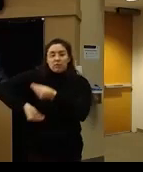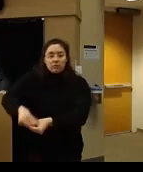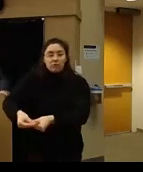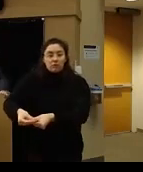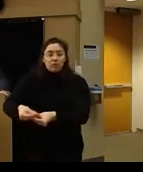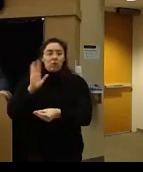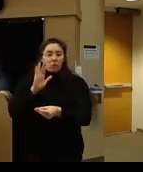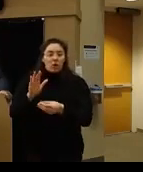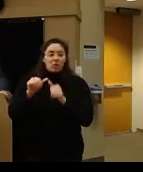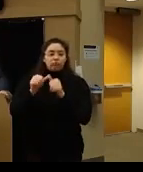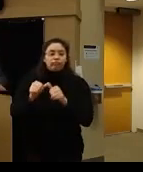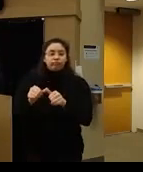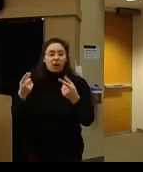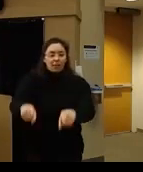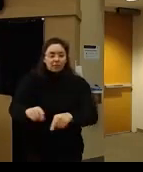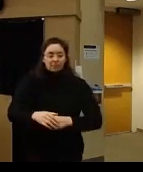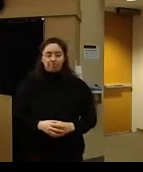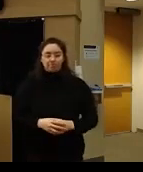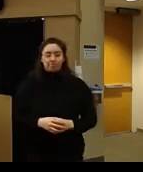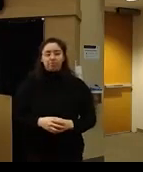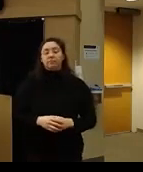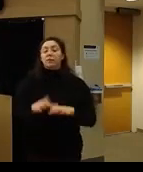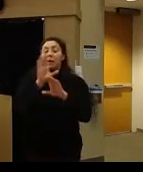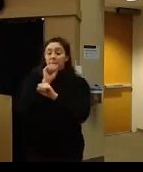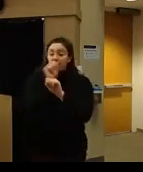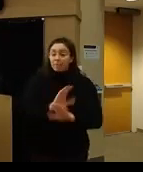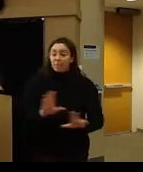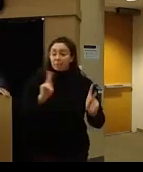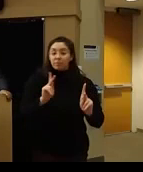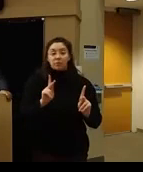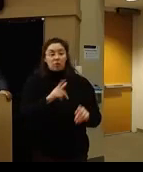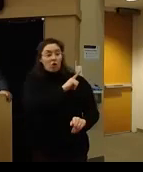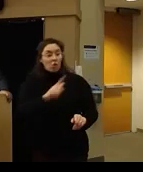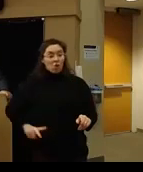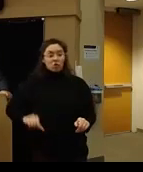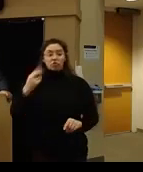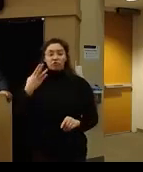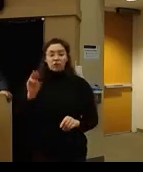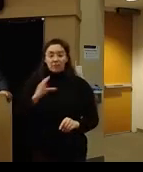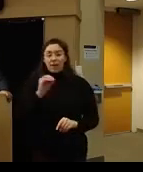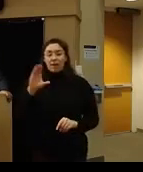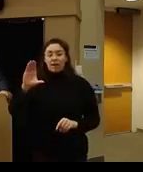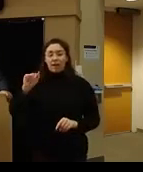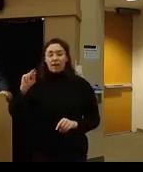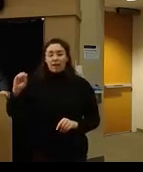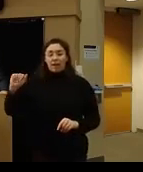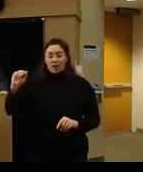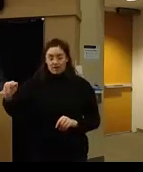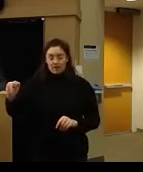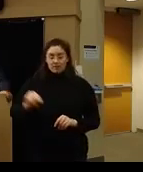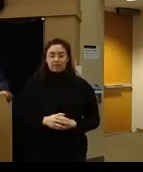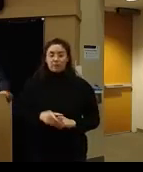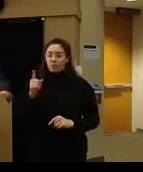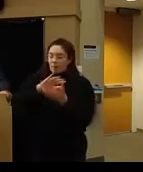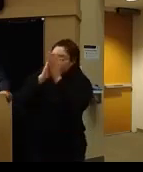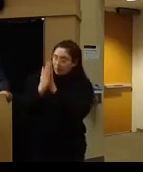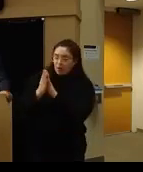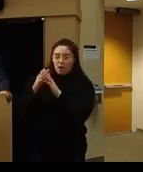Brethren uh and he said blessed be the Lord of Shem and Canaan shall be his servant God shall